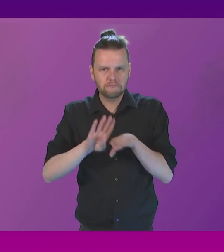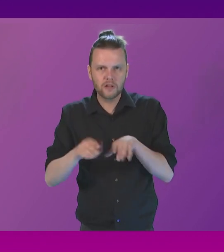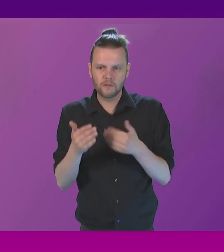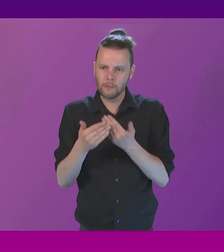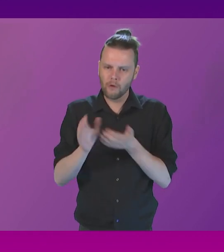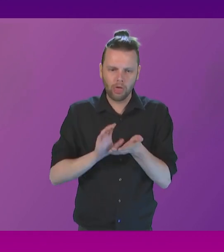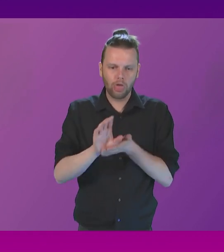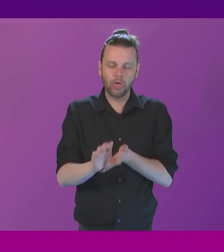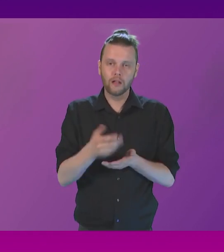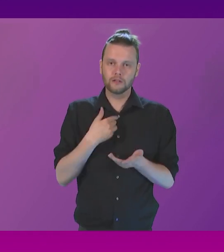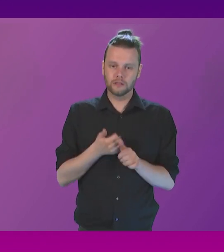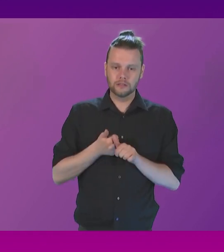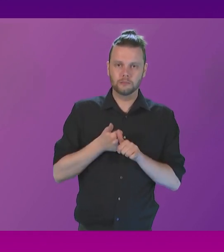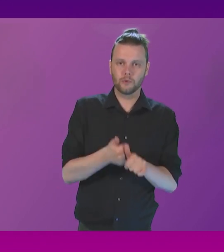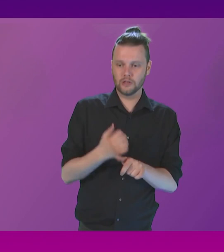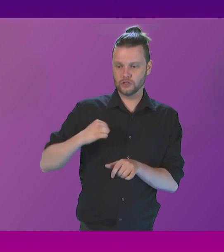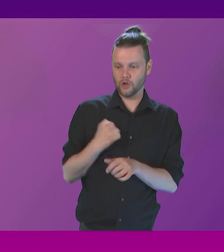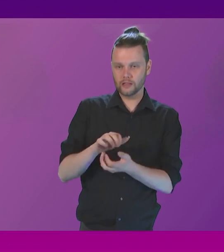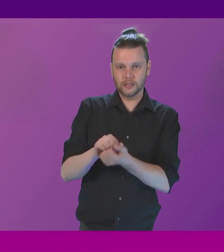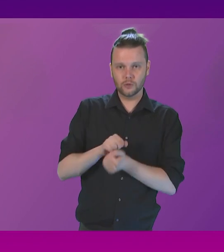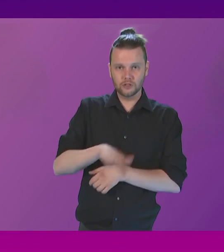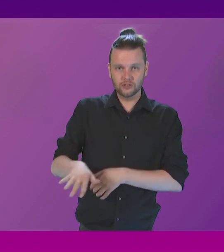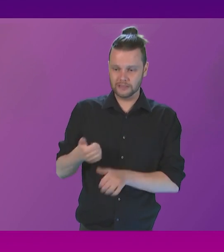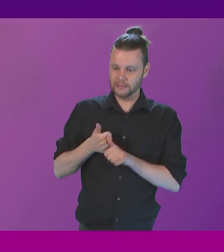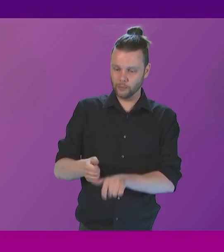directed towards giving Scotland’s adopted children the support that they deserve?